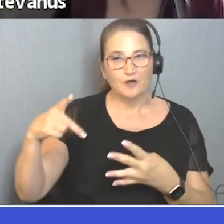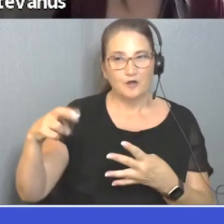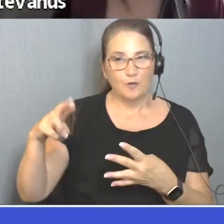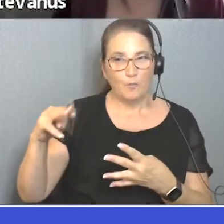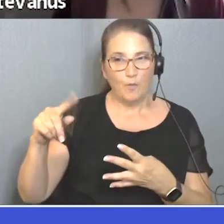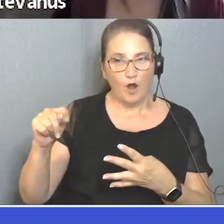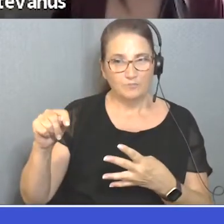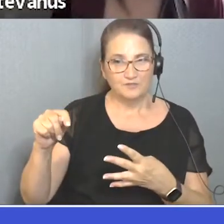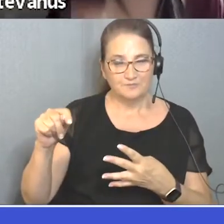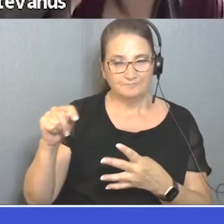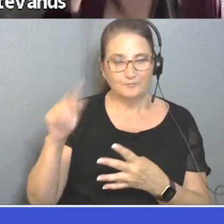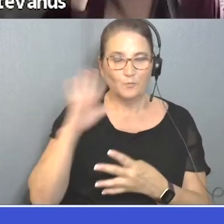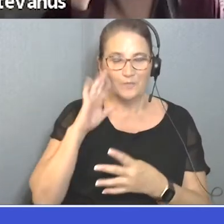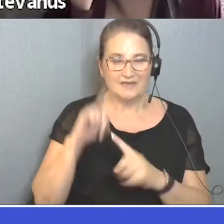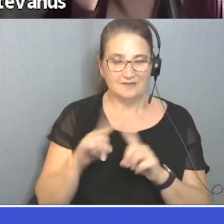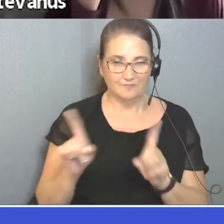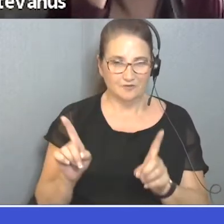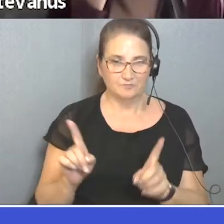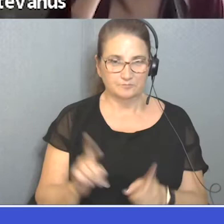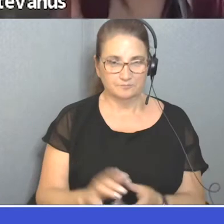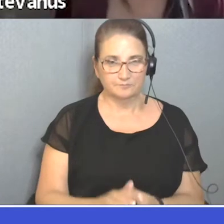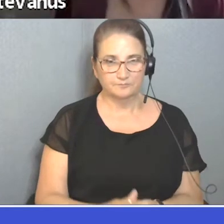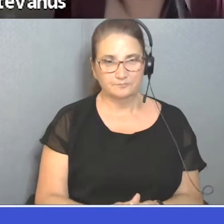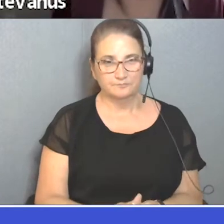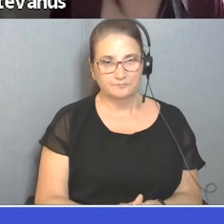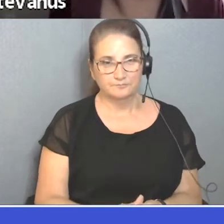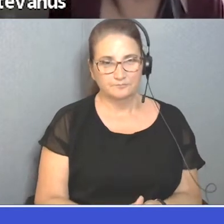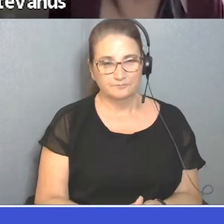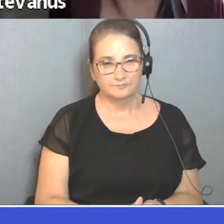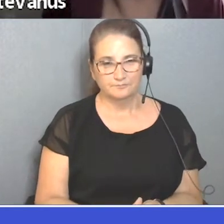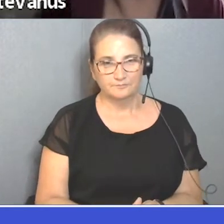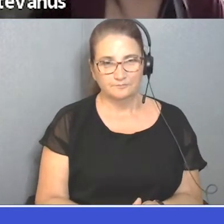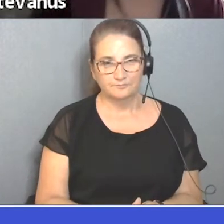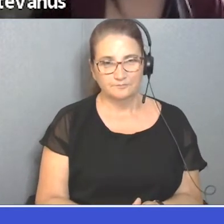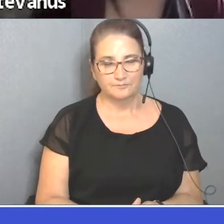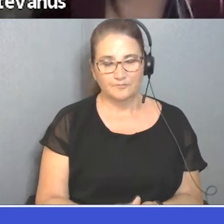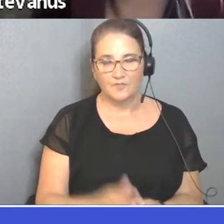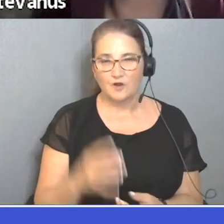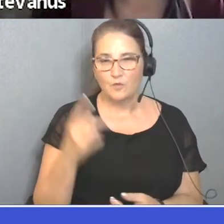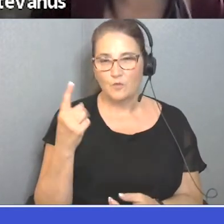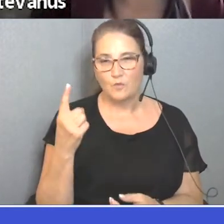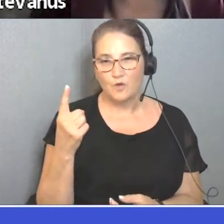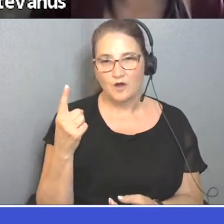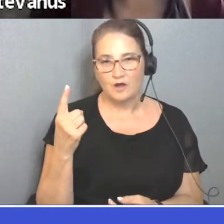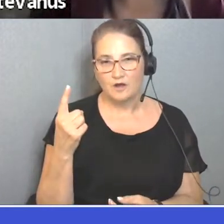prompts will be slightly different.